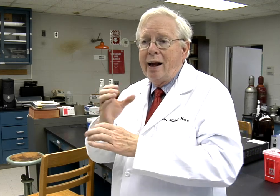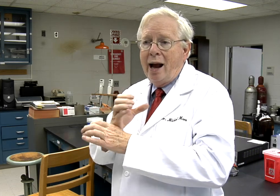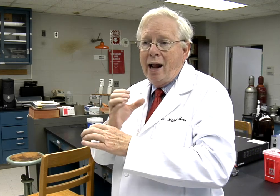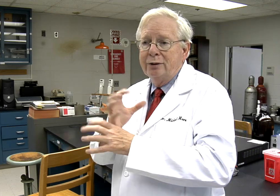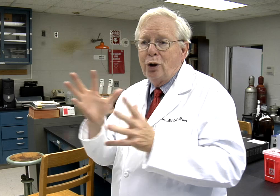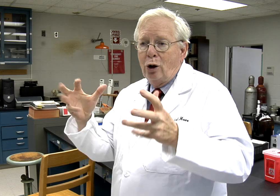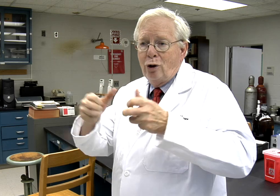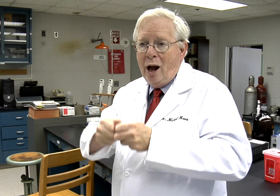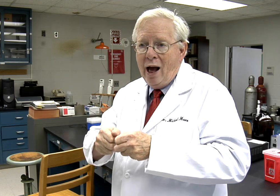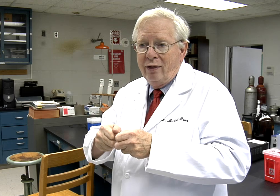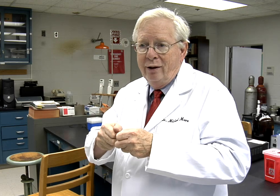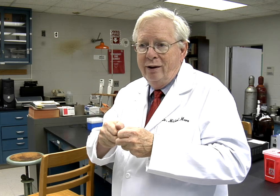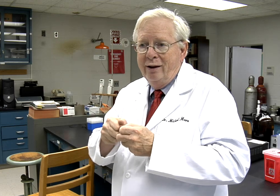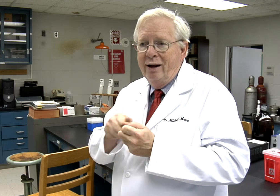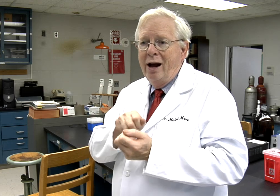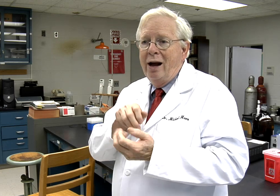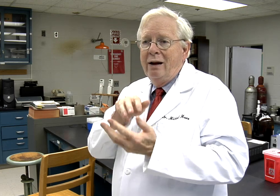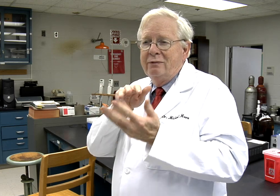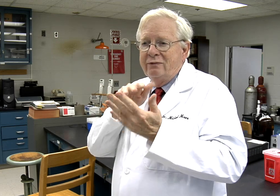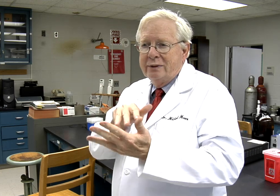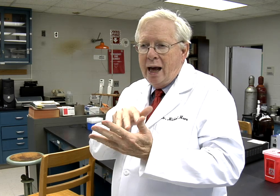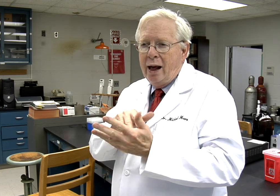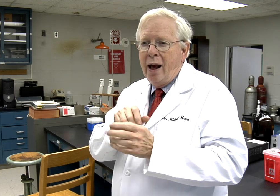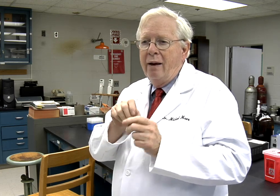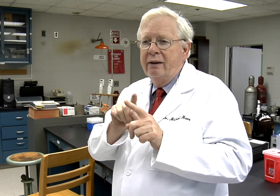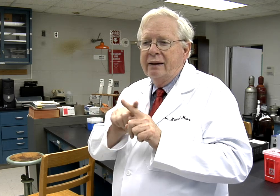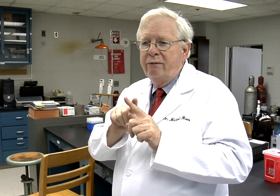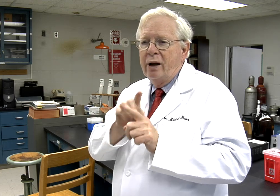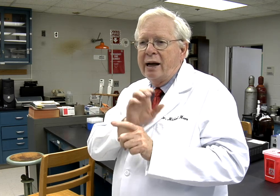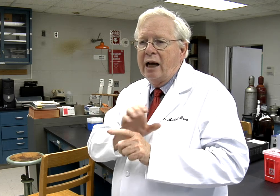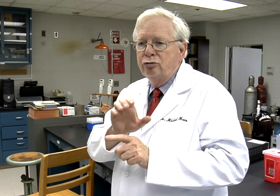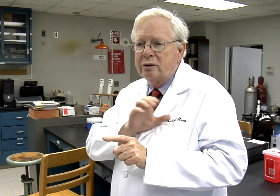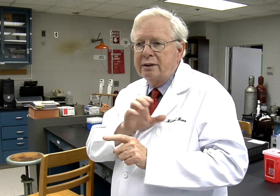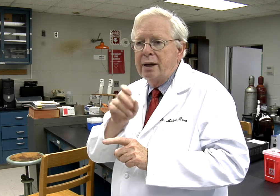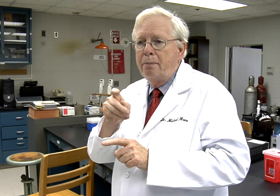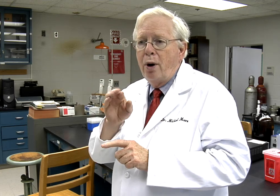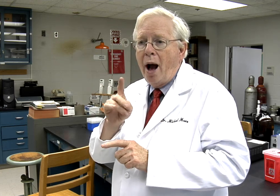and calculus altogether. It studies the different characteristics